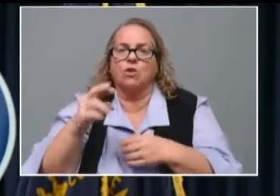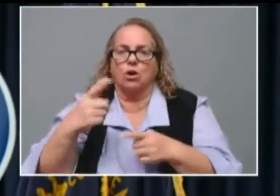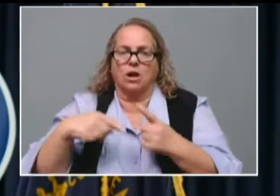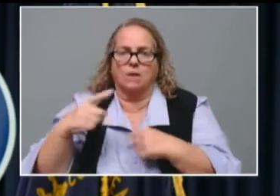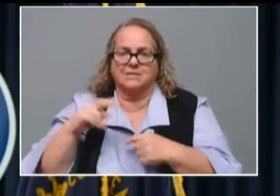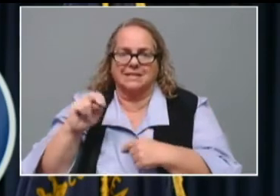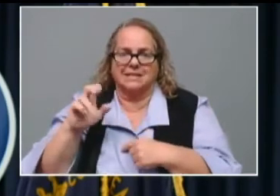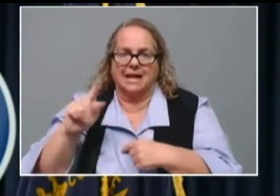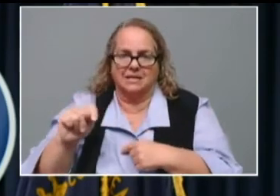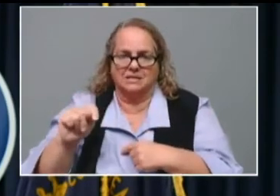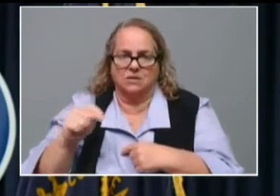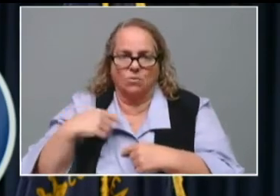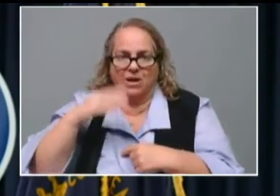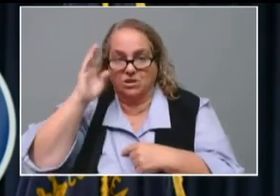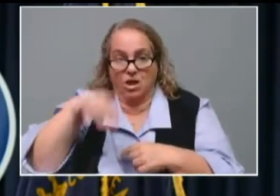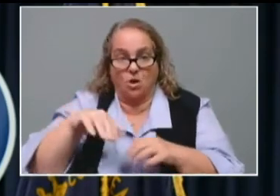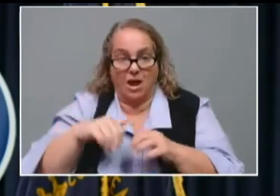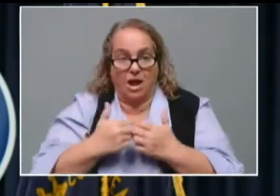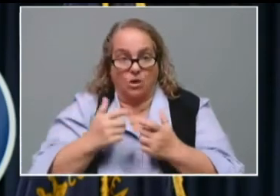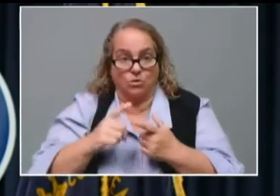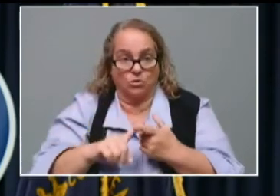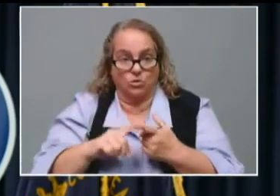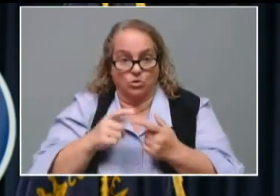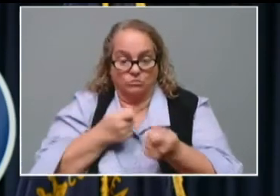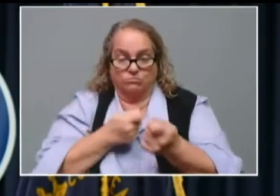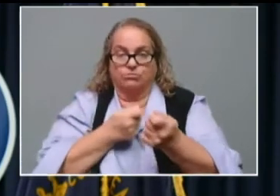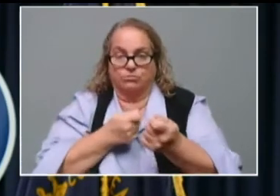immunity. That's that's whether you want to talk about it, defense or